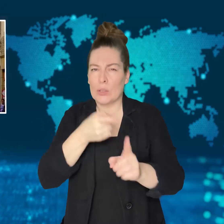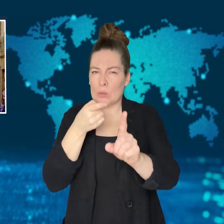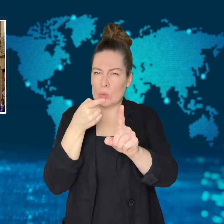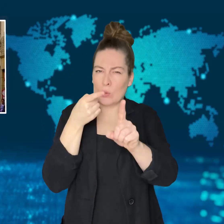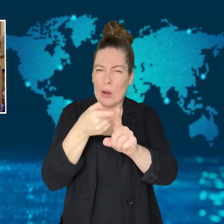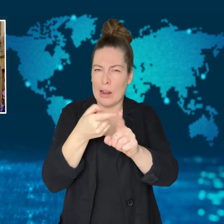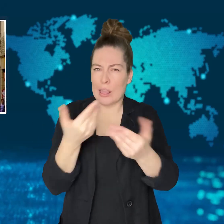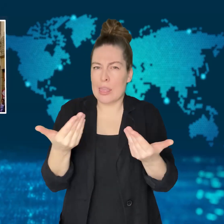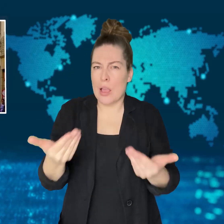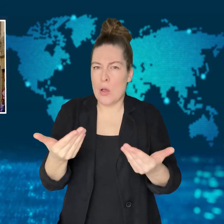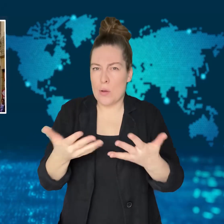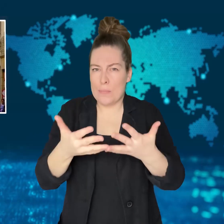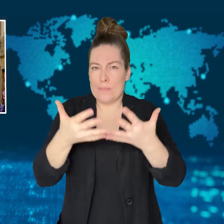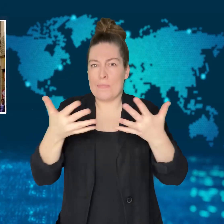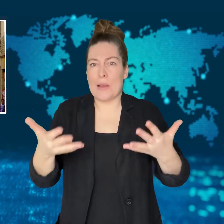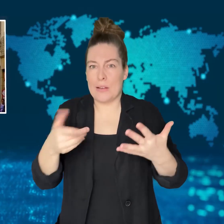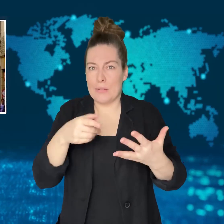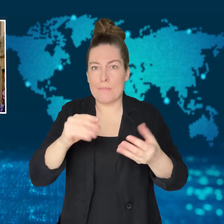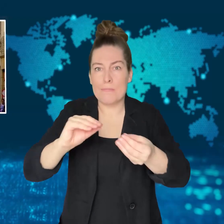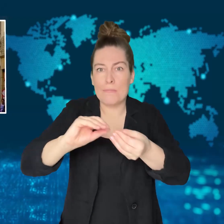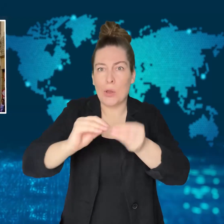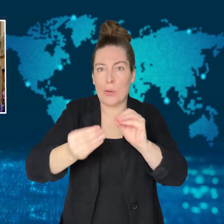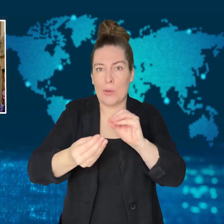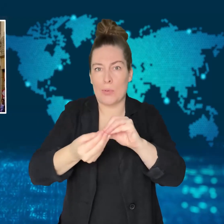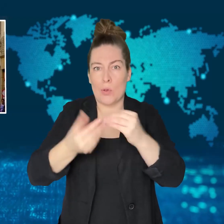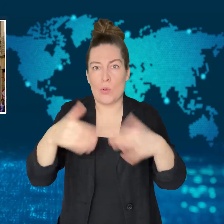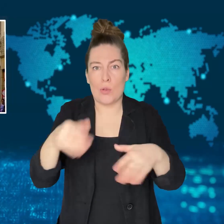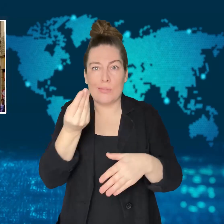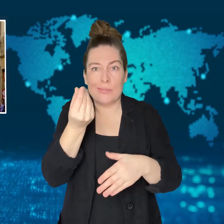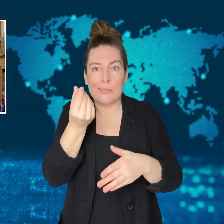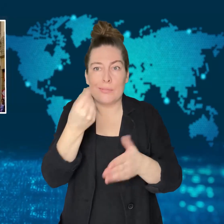in the Southern European nation.